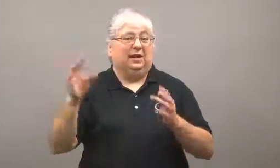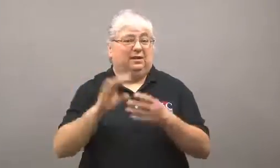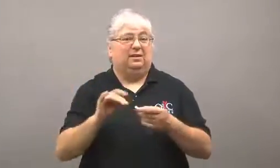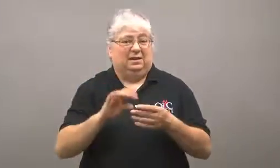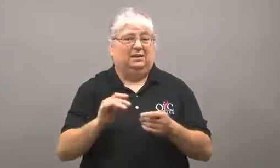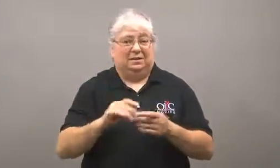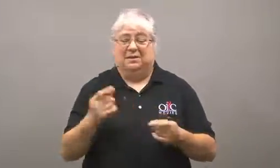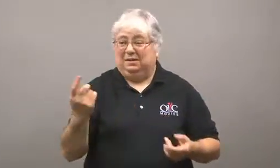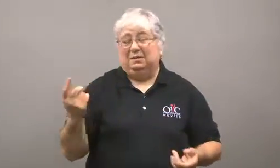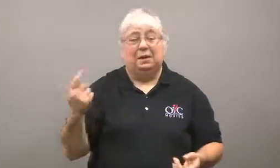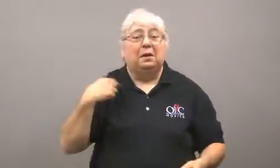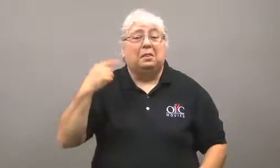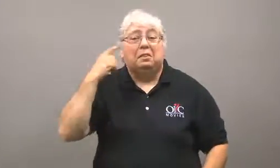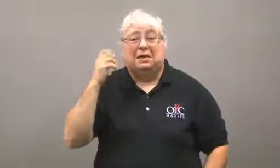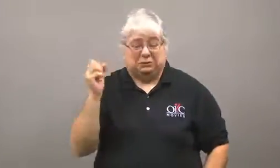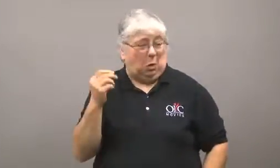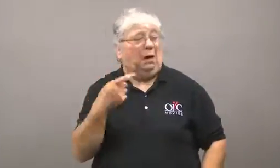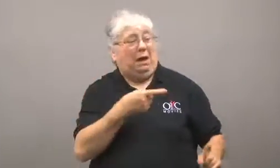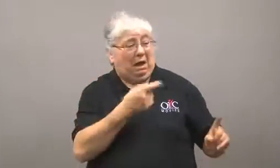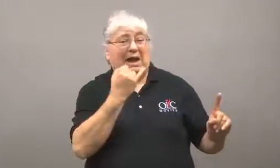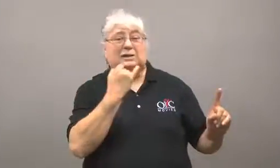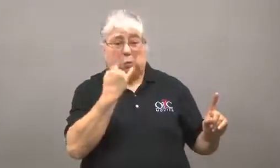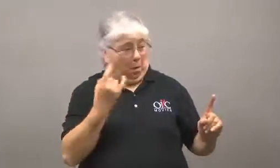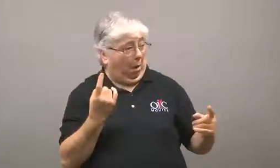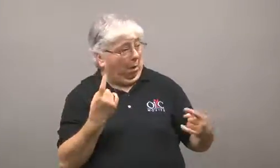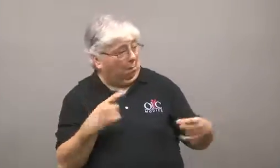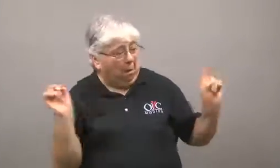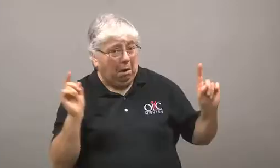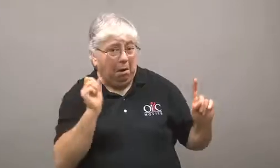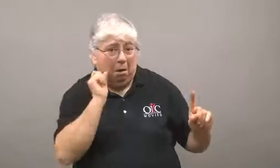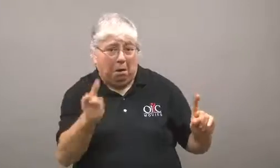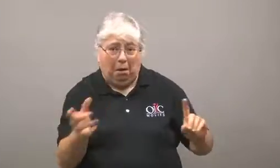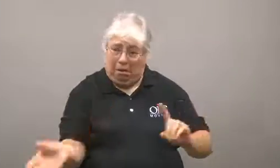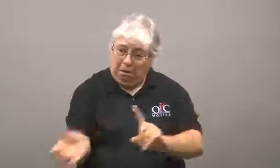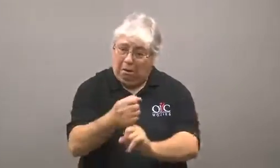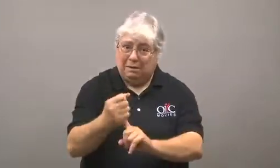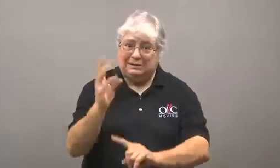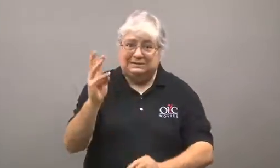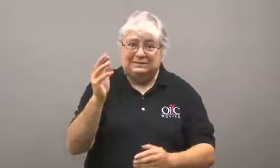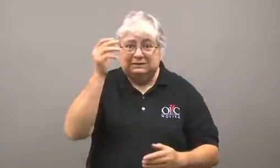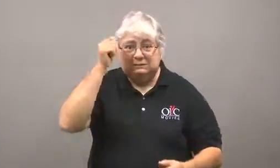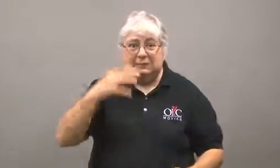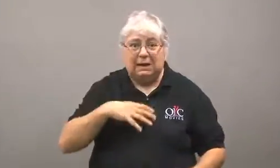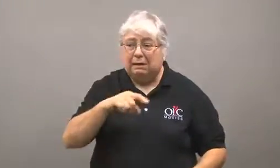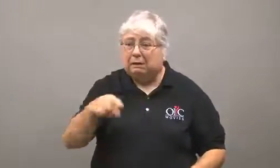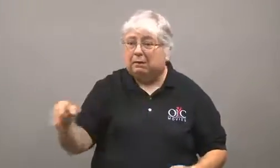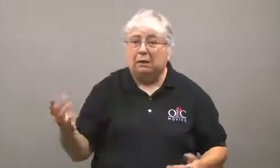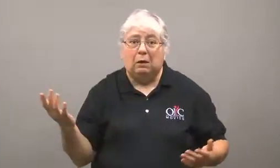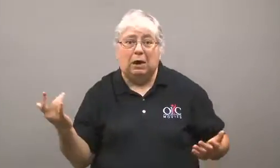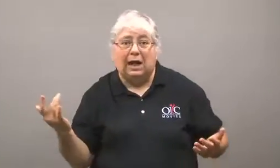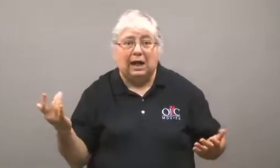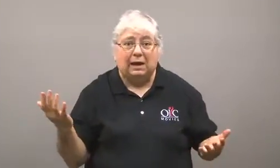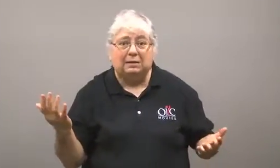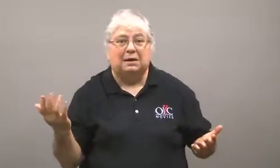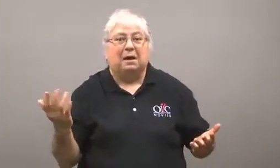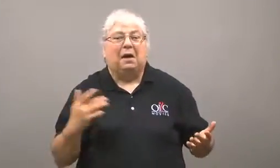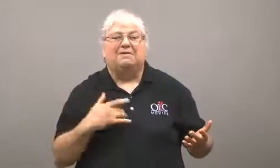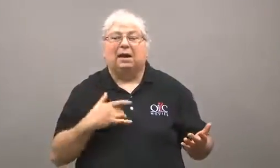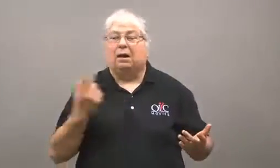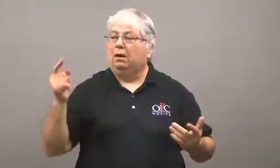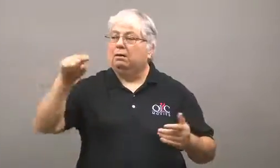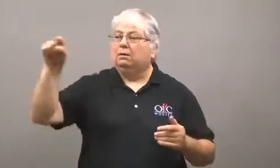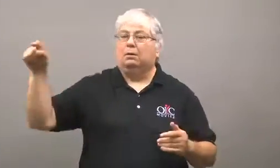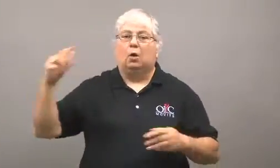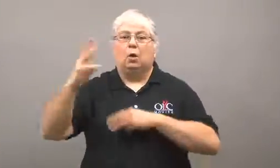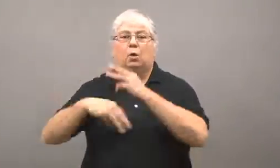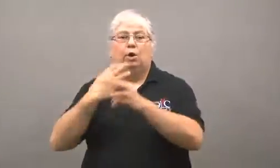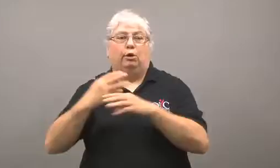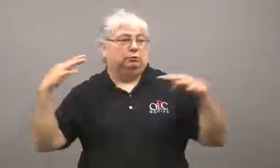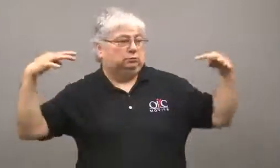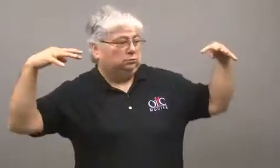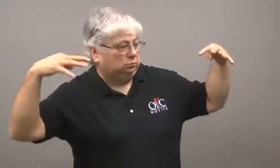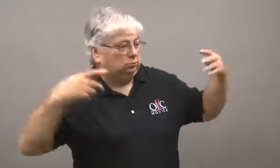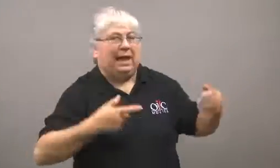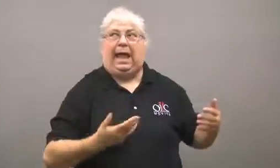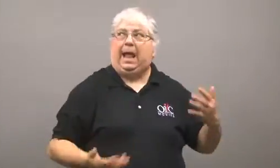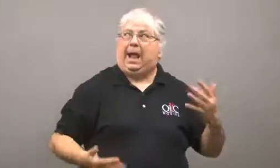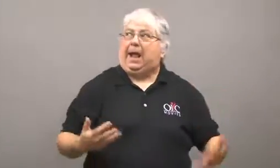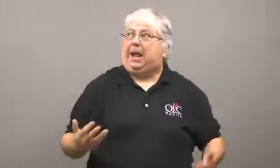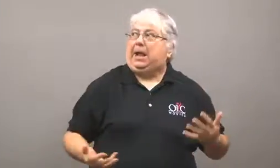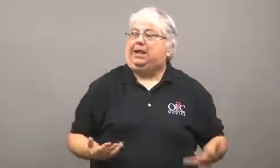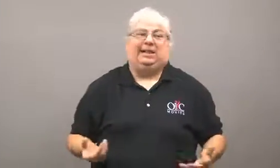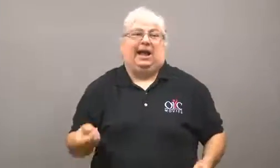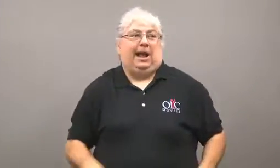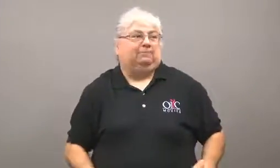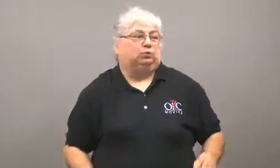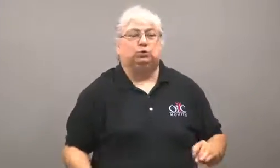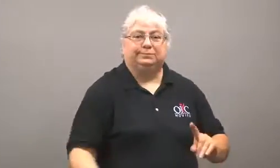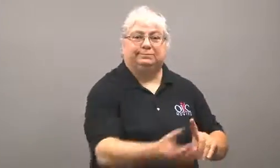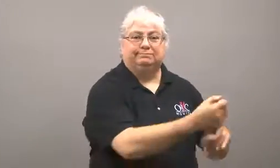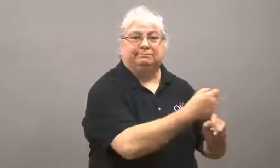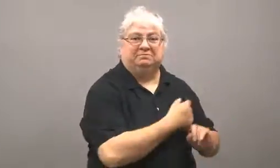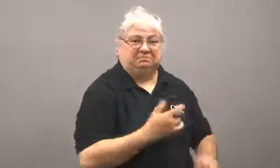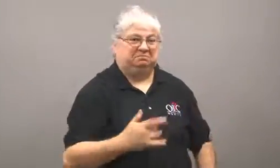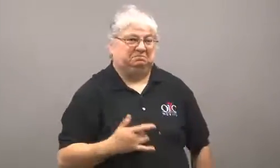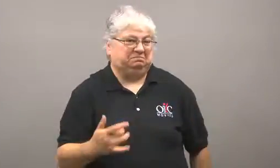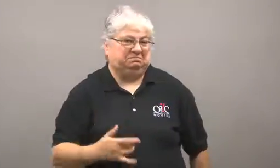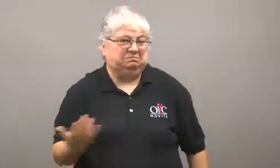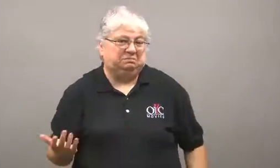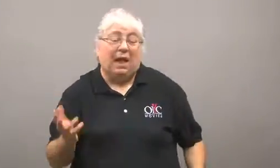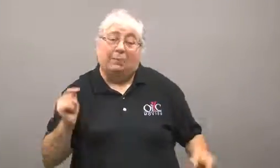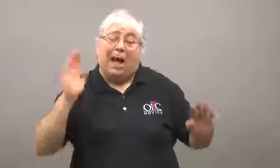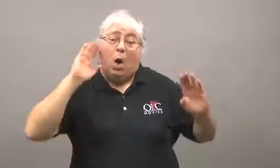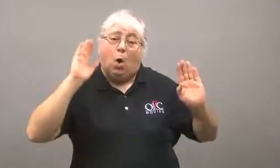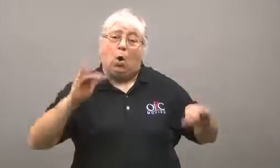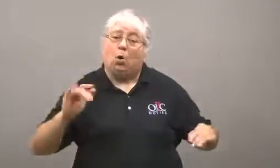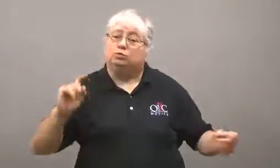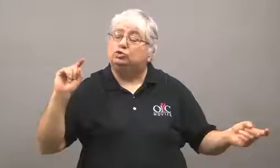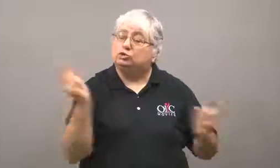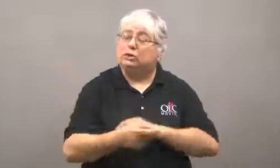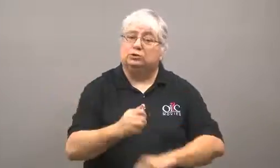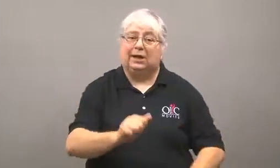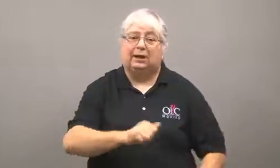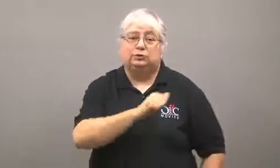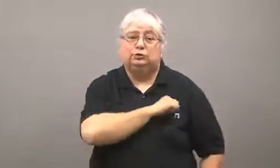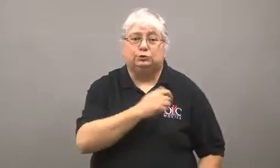said the arrests were made only because of international pressure.